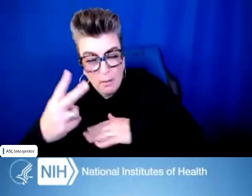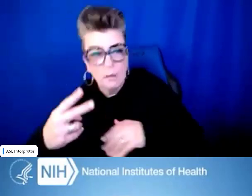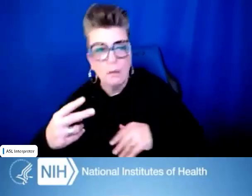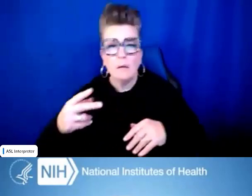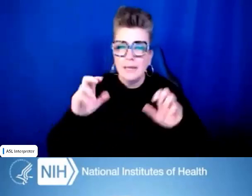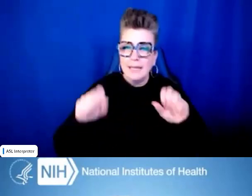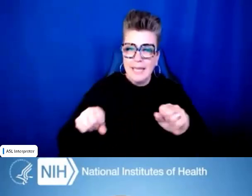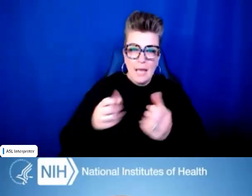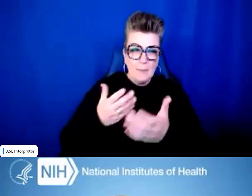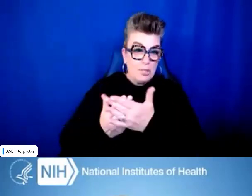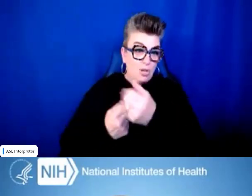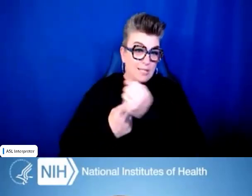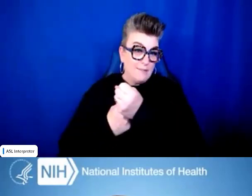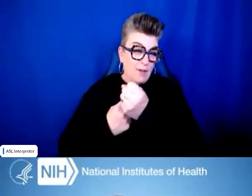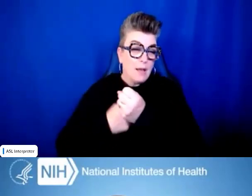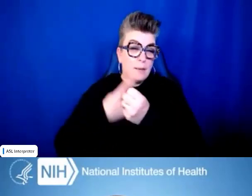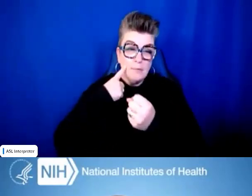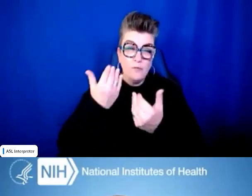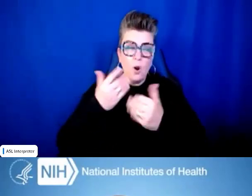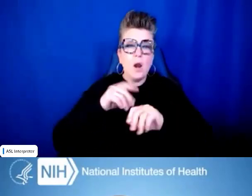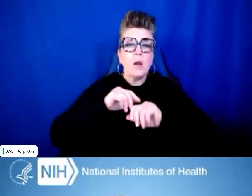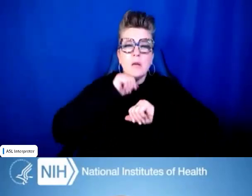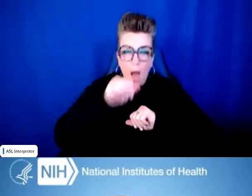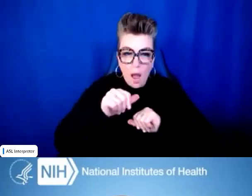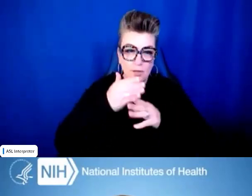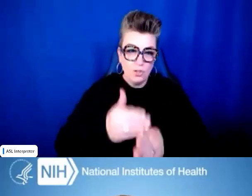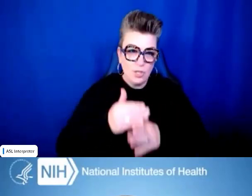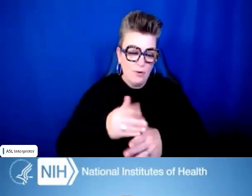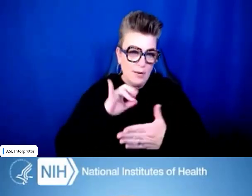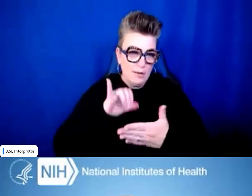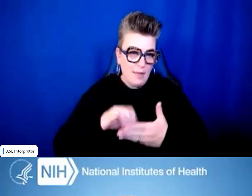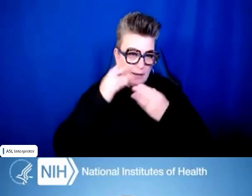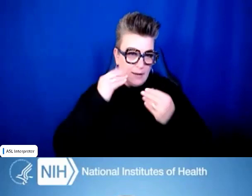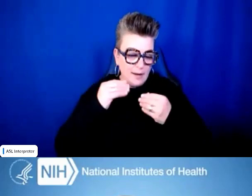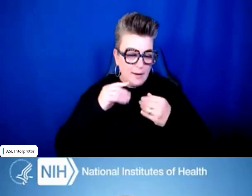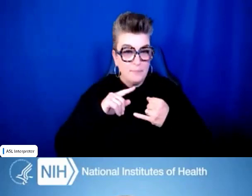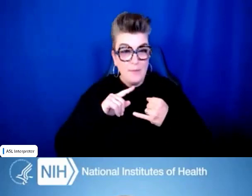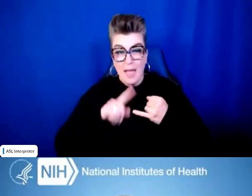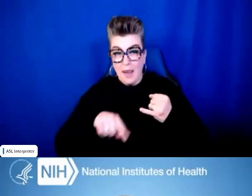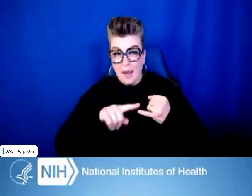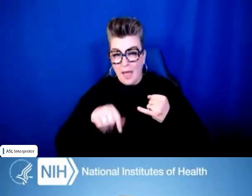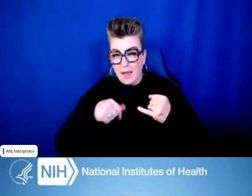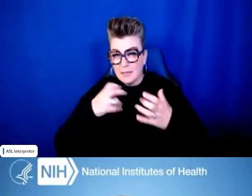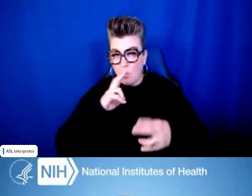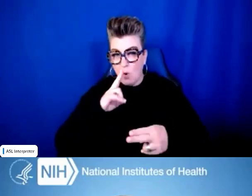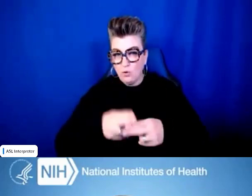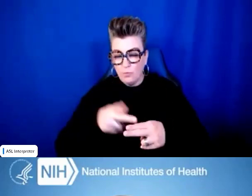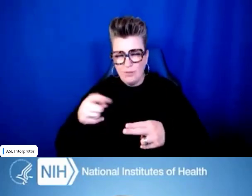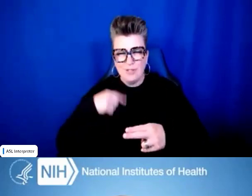for limiting sharing of scientific data. And last, I do want to mention, I think we've probably mentioned it during today's webinar,